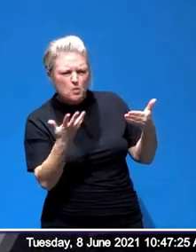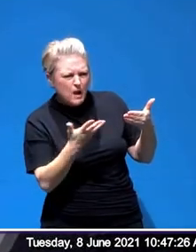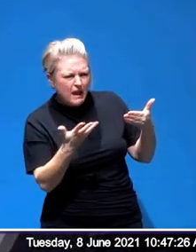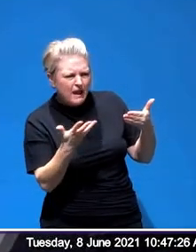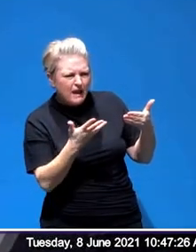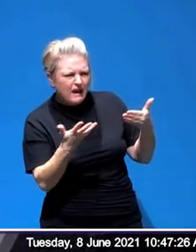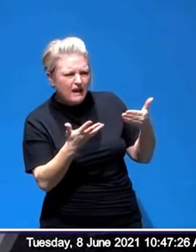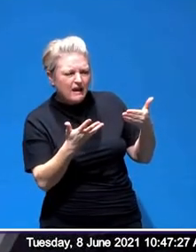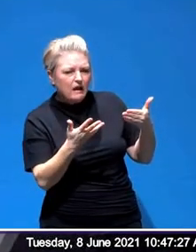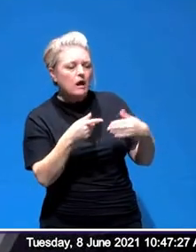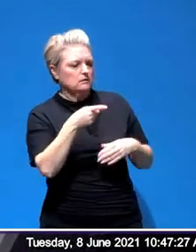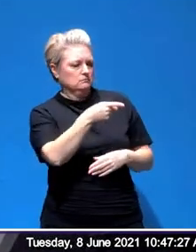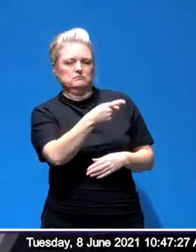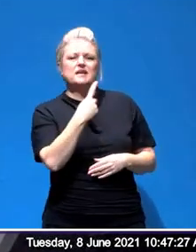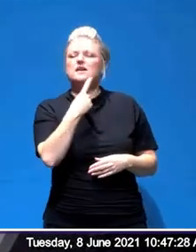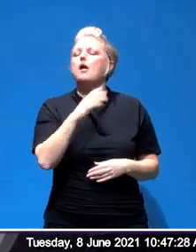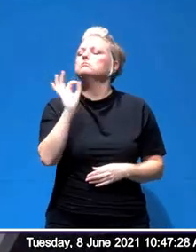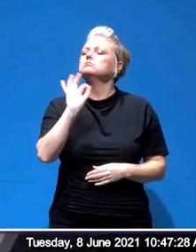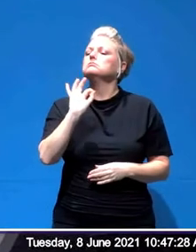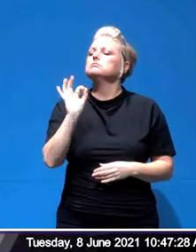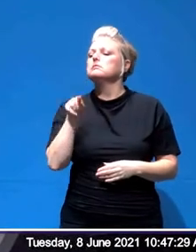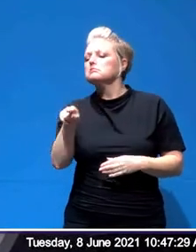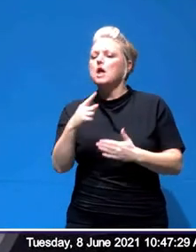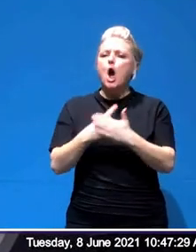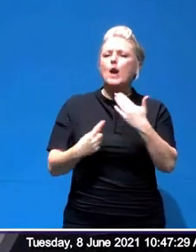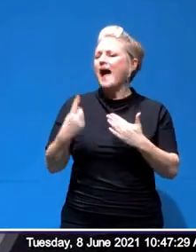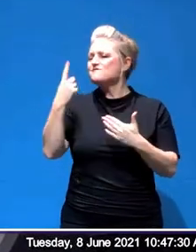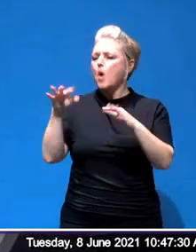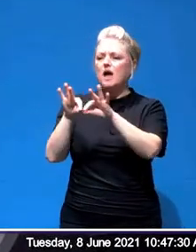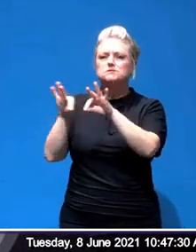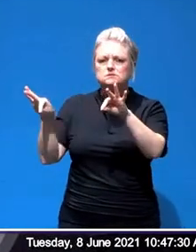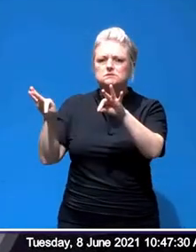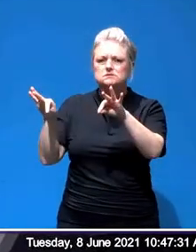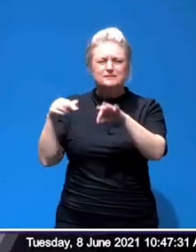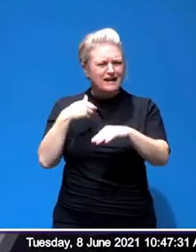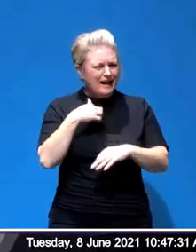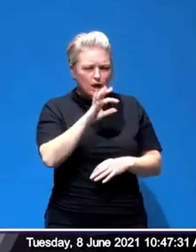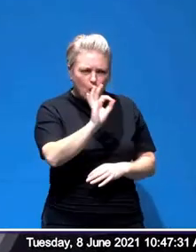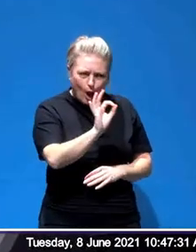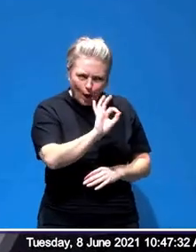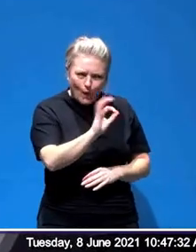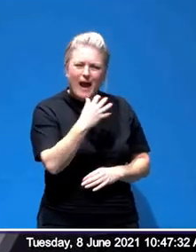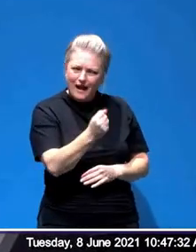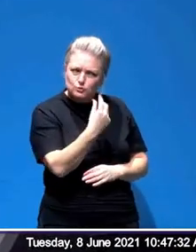He informed me there was only one sachet in Daniel's medication box but I insisted that he go back and check.